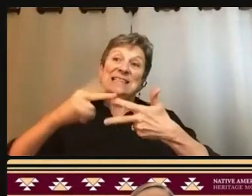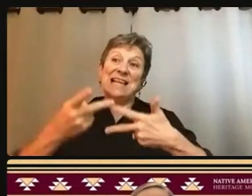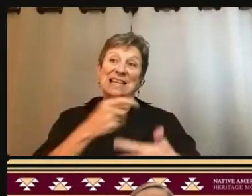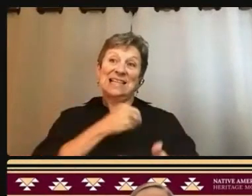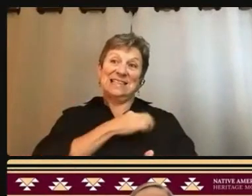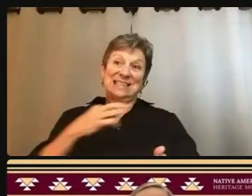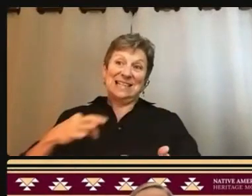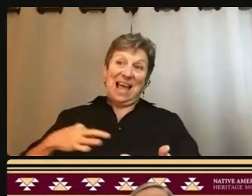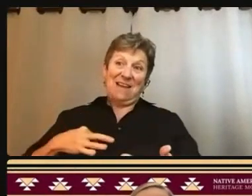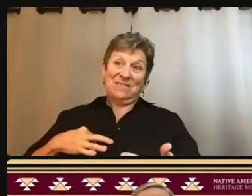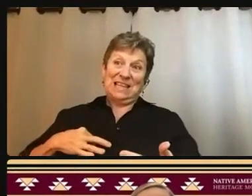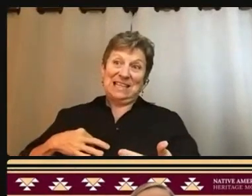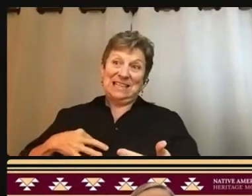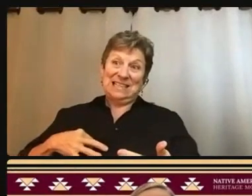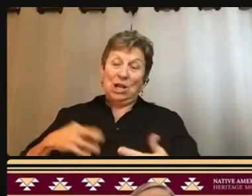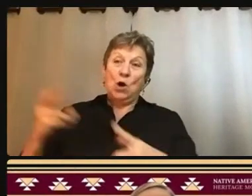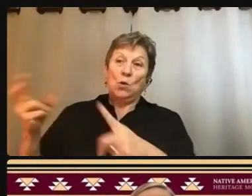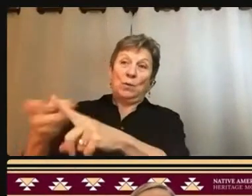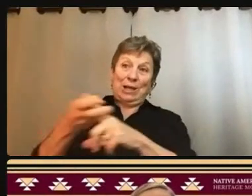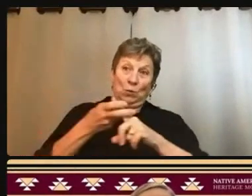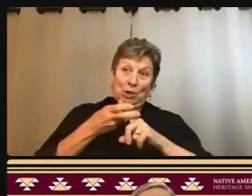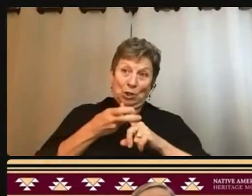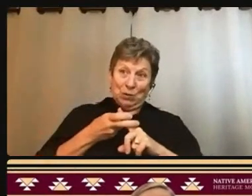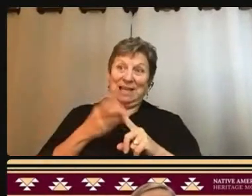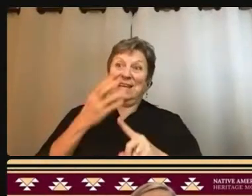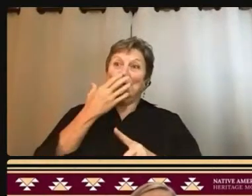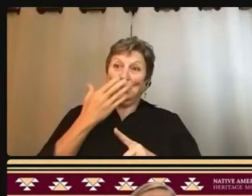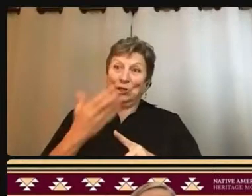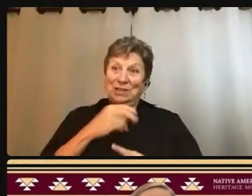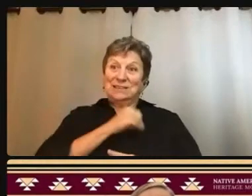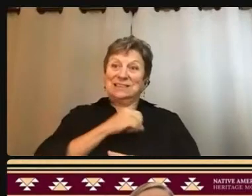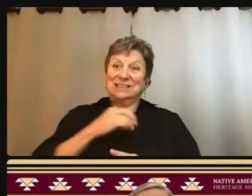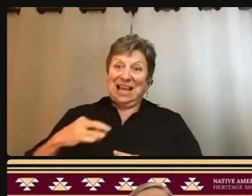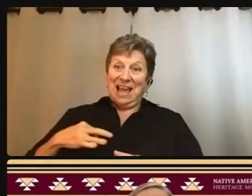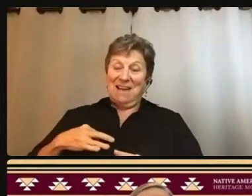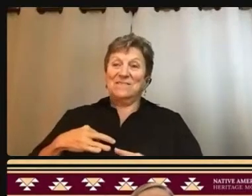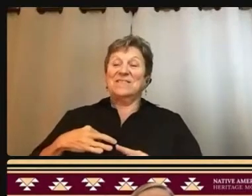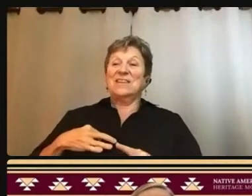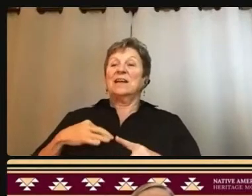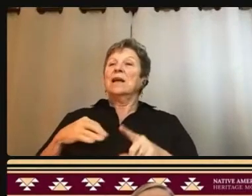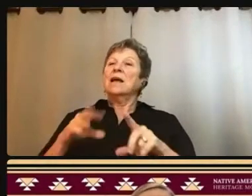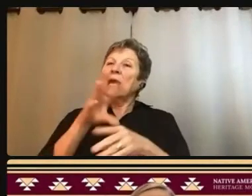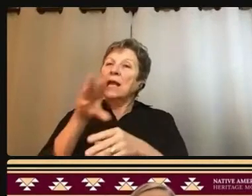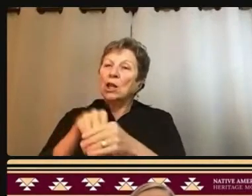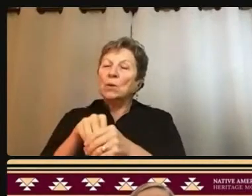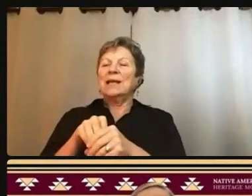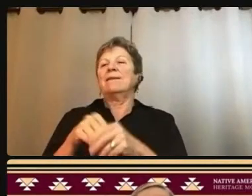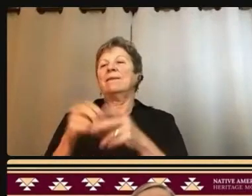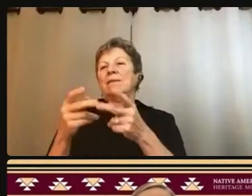COLLABORATIVE WAY. I THINK THE SECOND WOULD BE